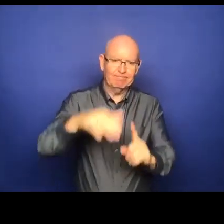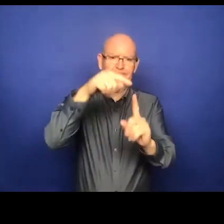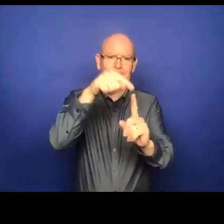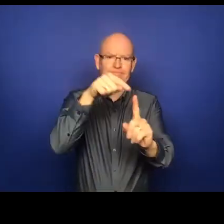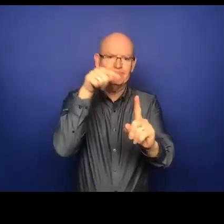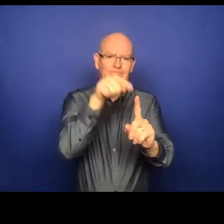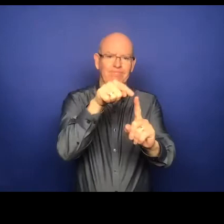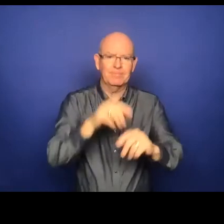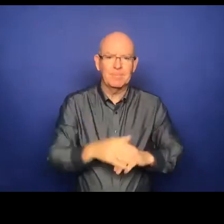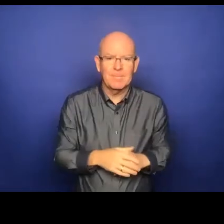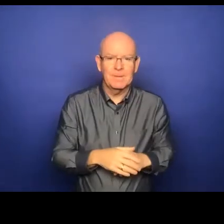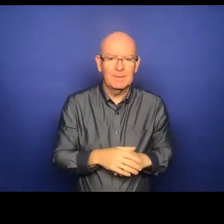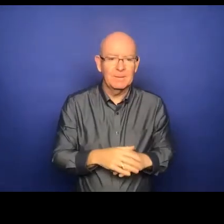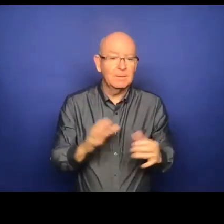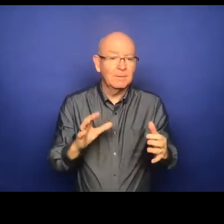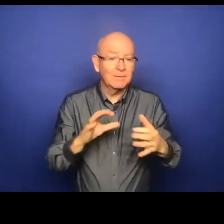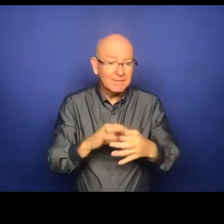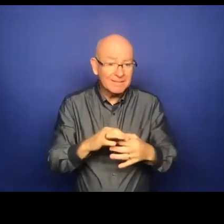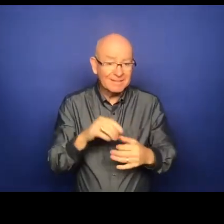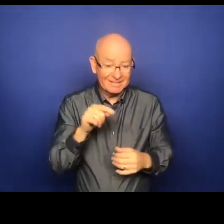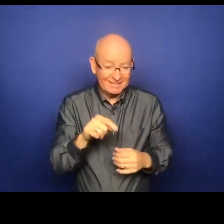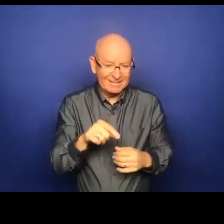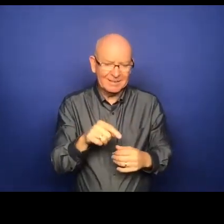. Not with regard to this